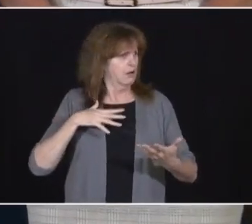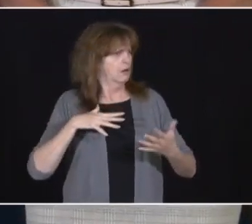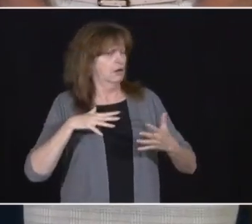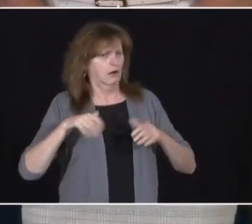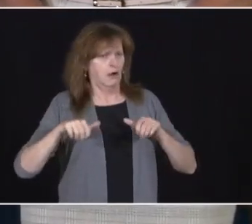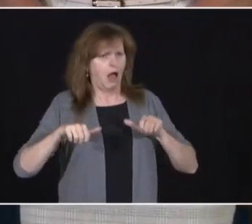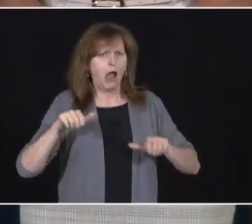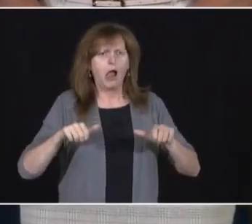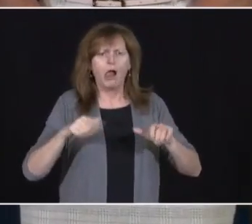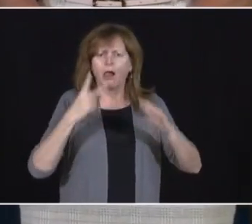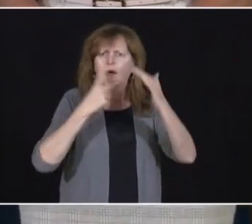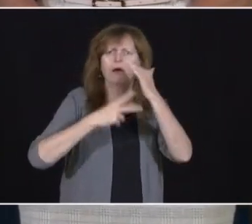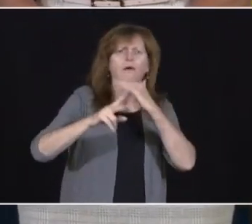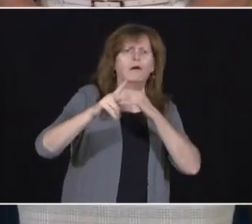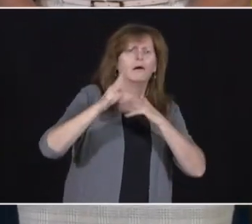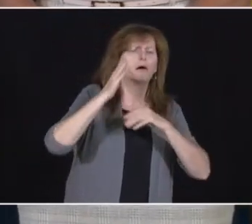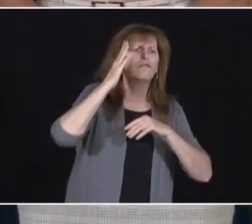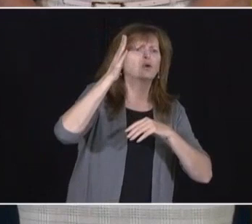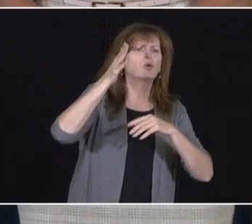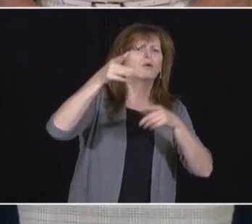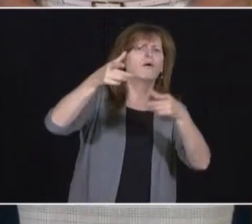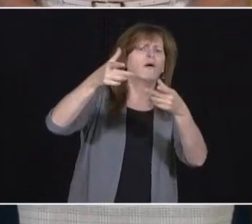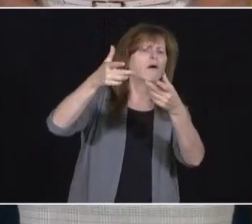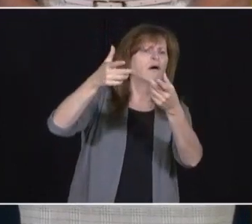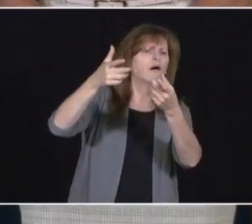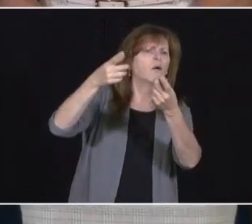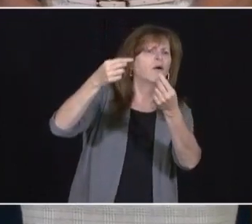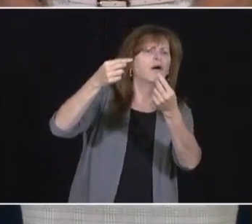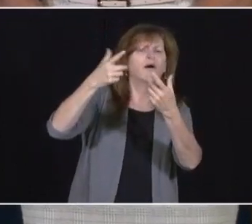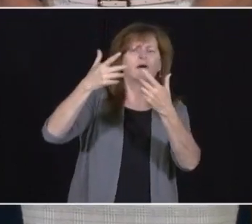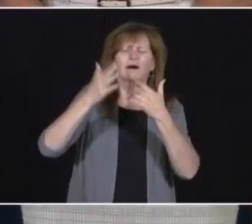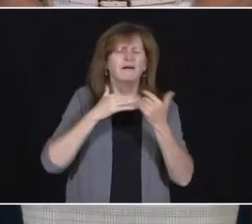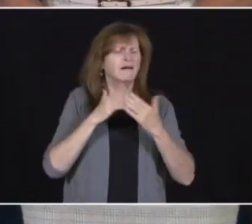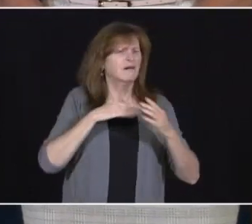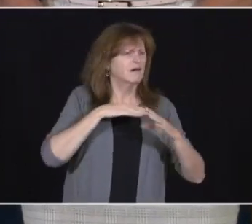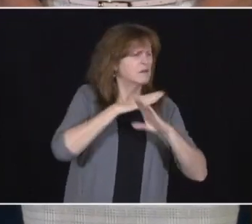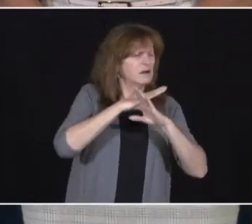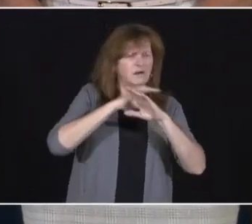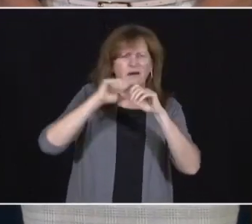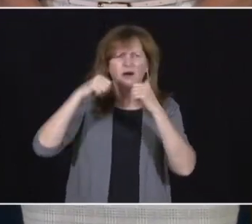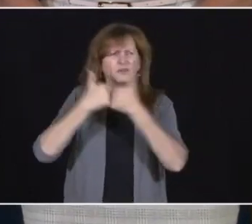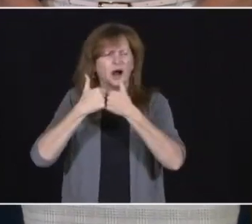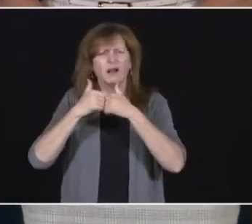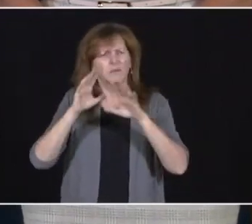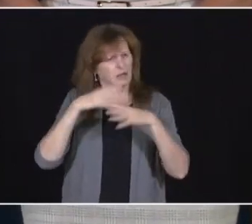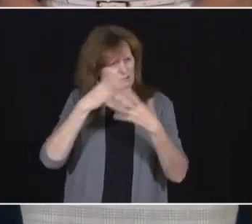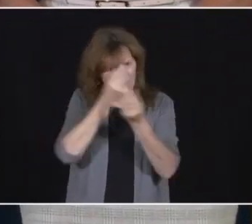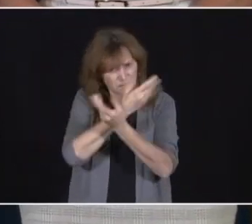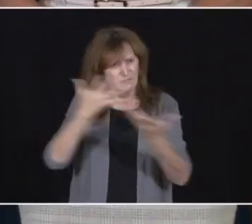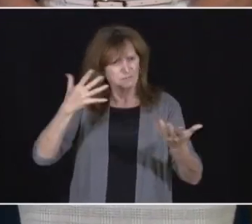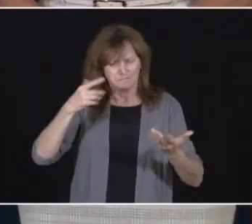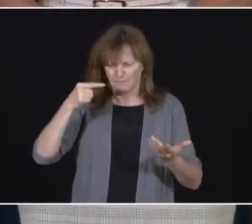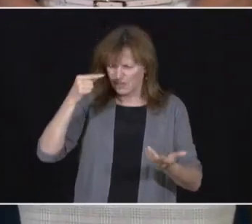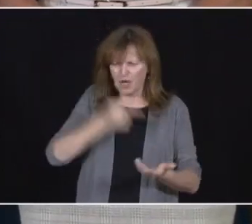about the future. But no matter what obstacle, no matter what challenge, your government will stand